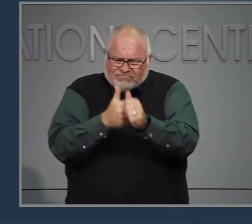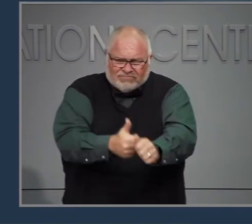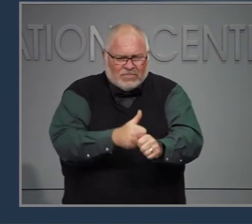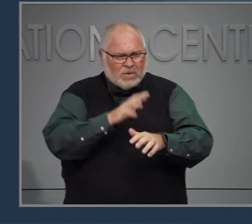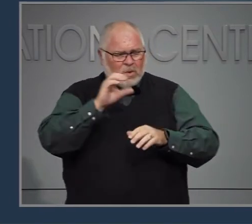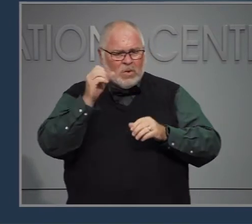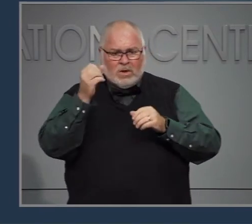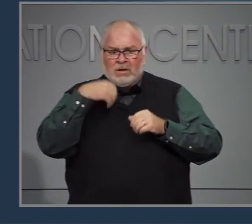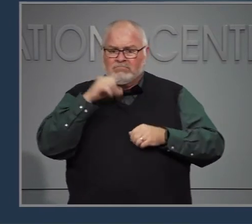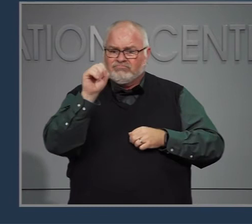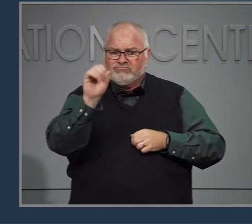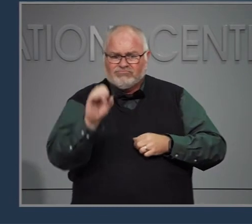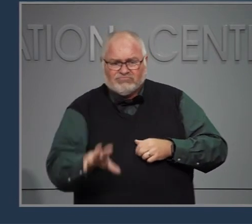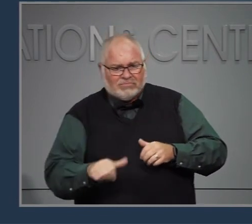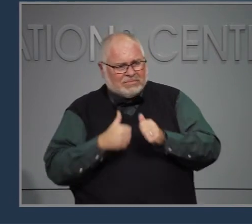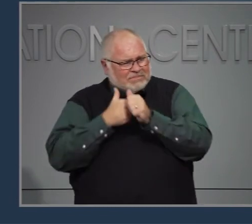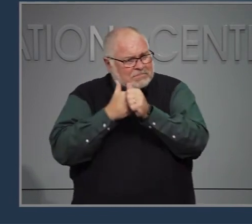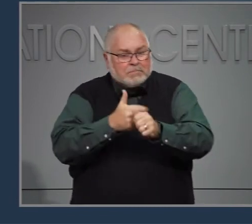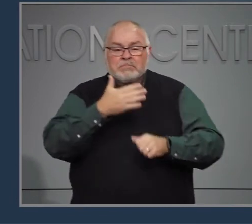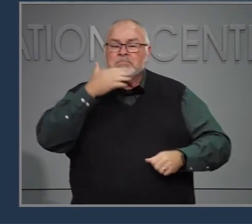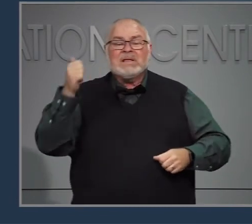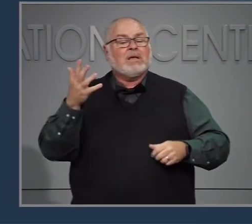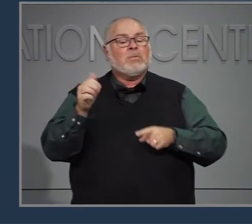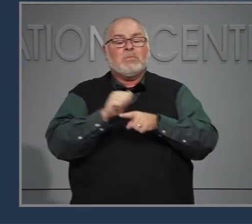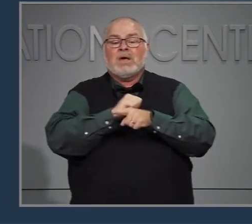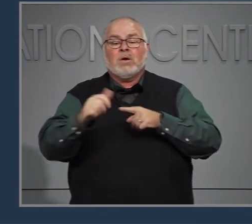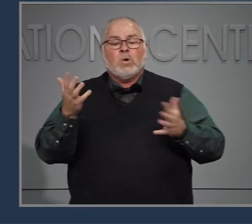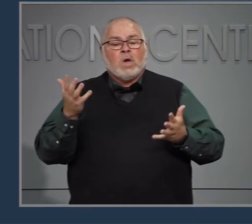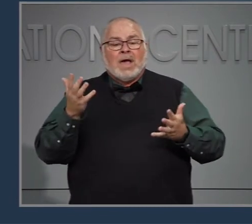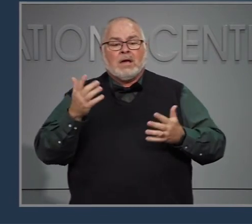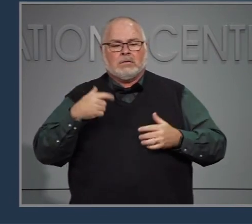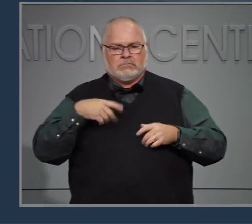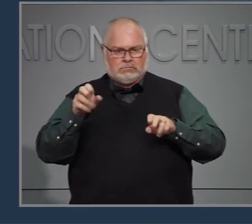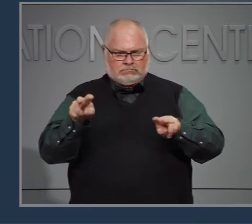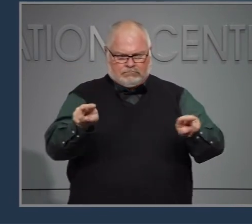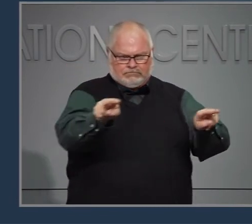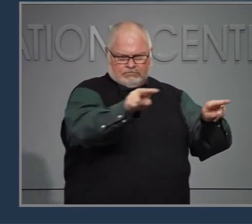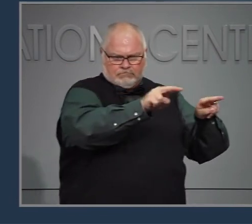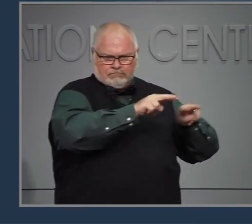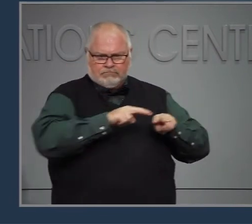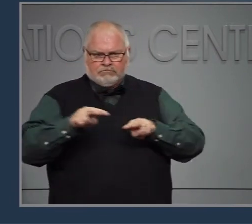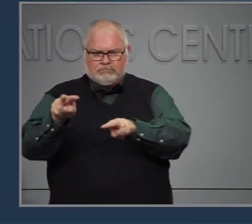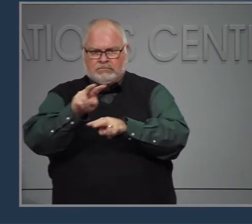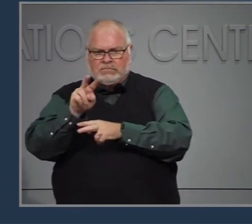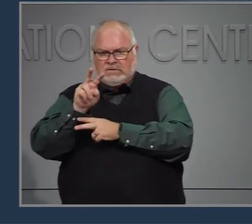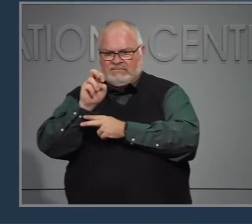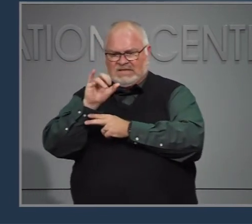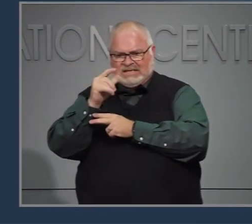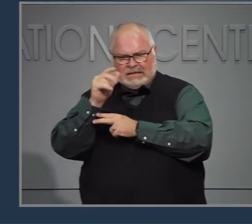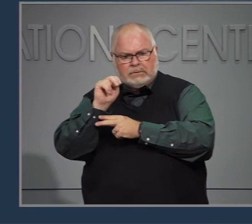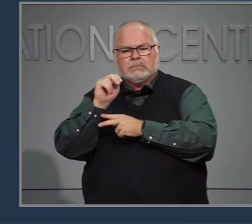THE RULES AND BEST PRACTICES THAT'S WHY OVERSIGHT HAS BEEN KEY AND IN A FAST-MOVING